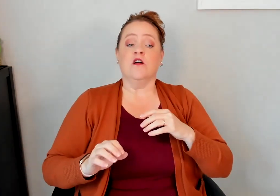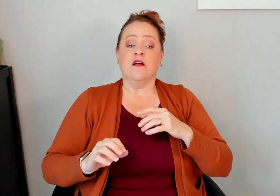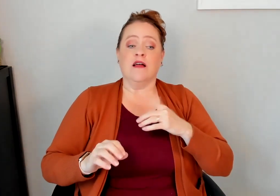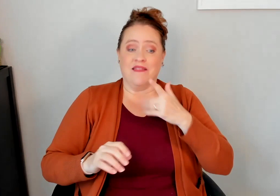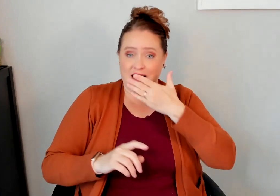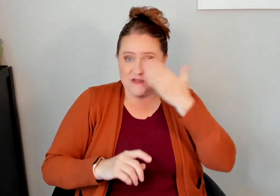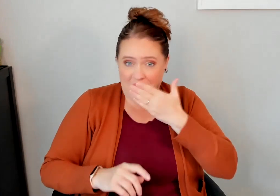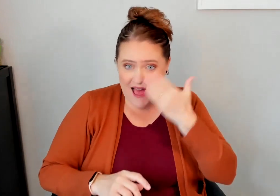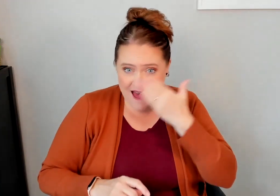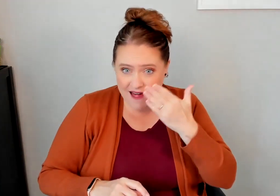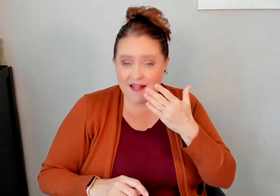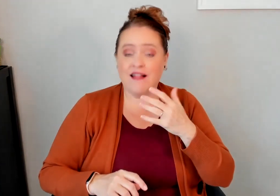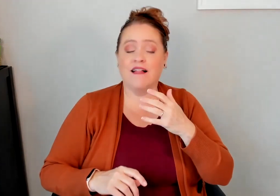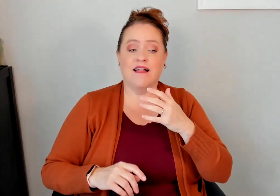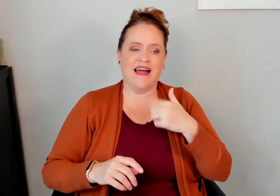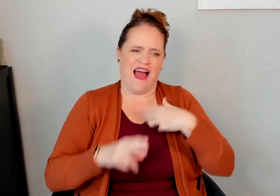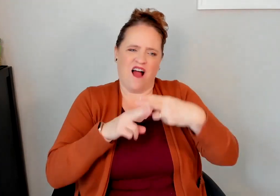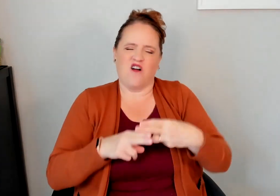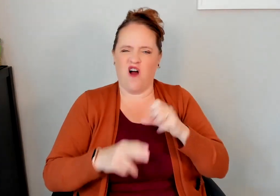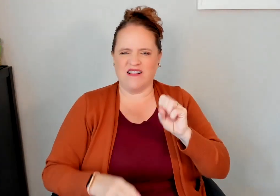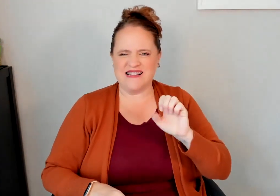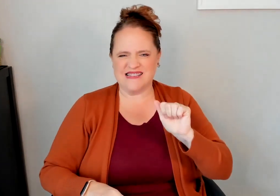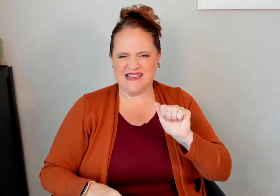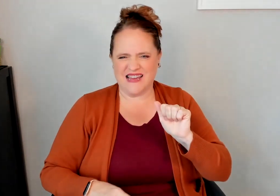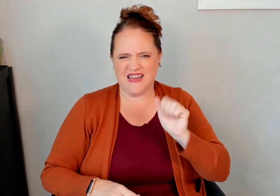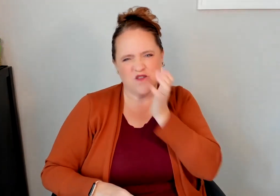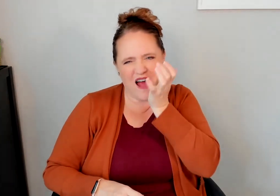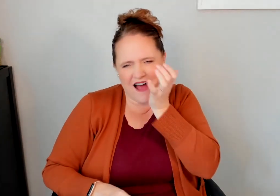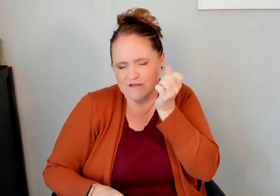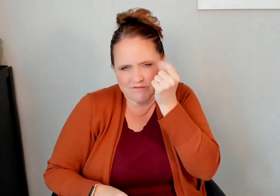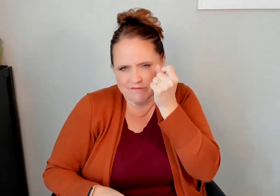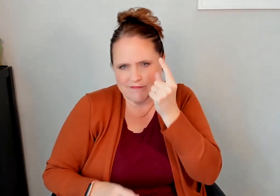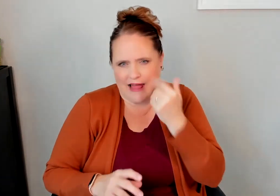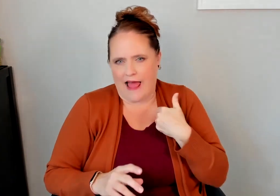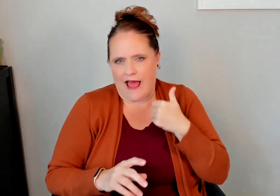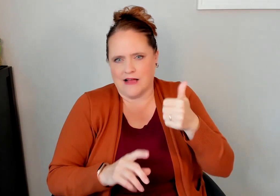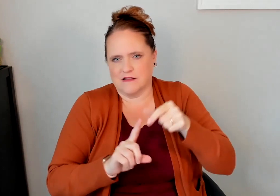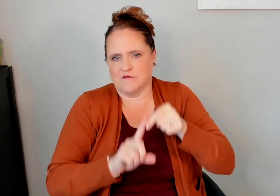so once we got there i'll talk about the smell and the seagrass i completely understand that